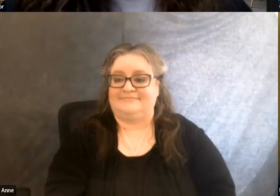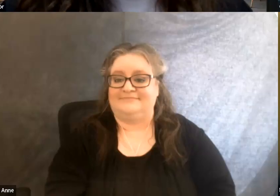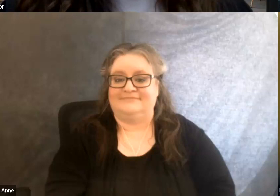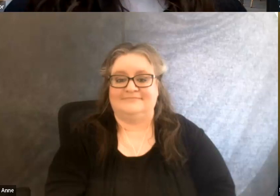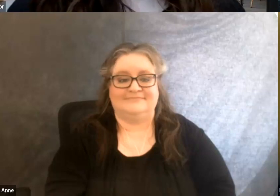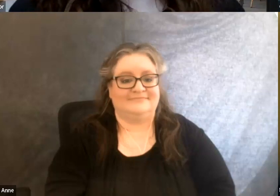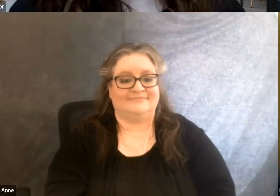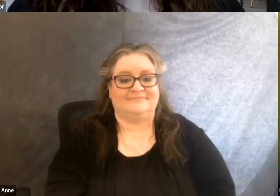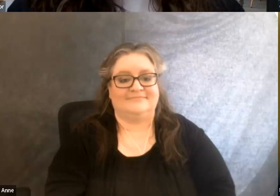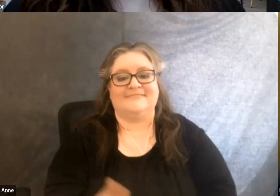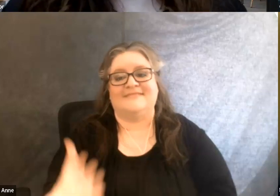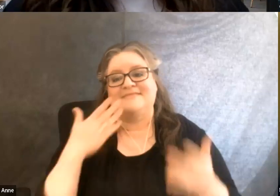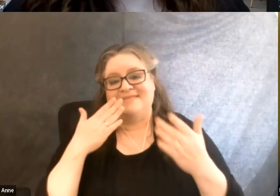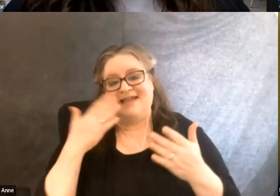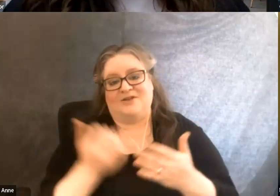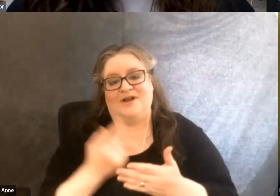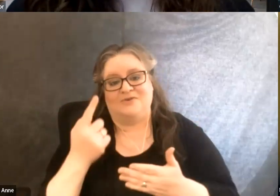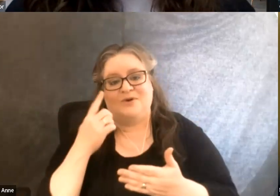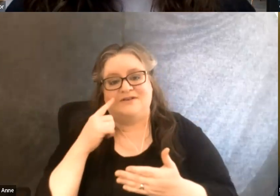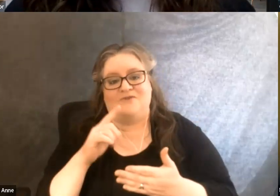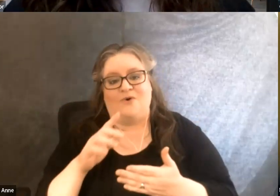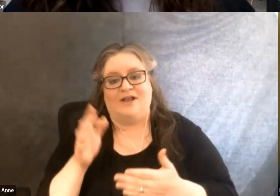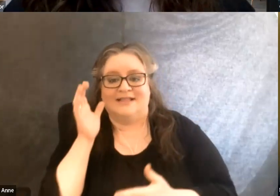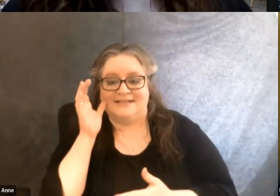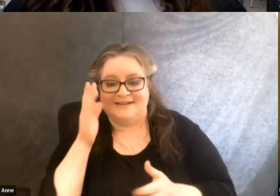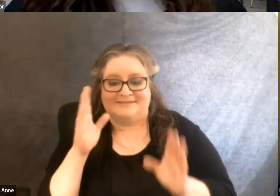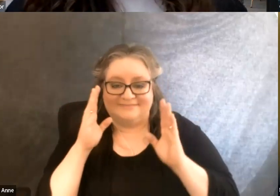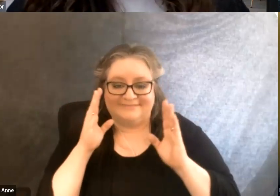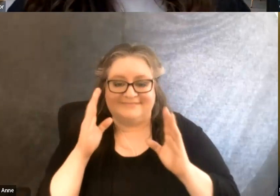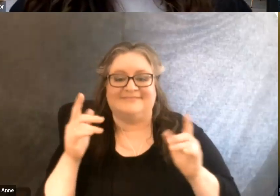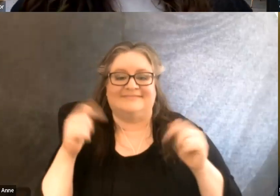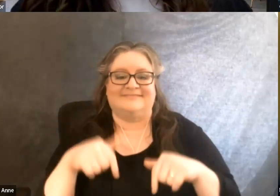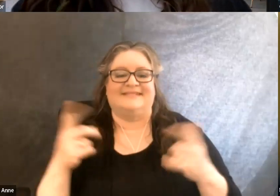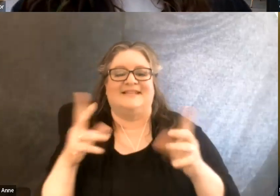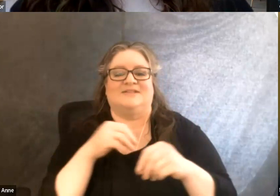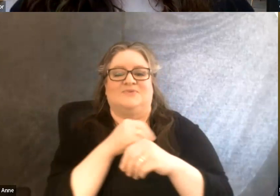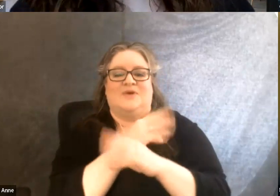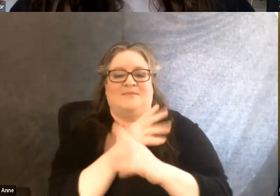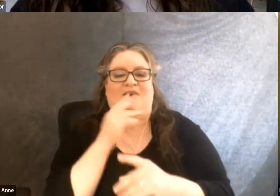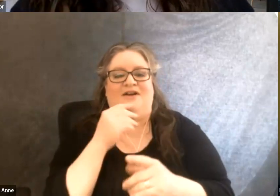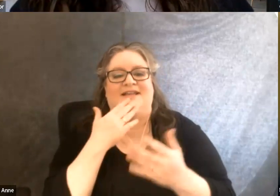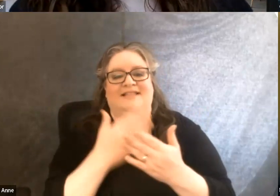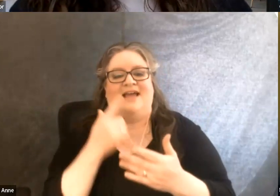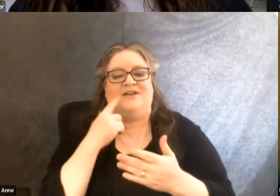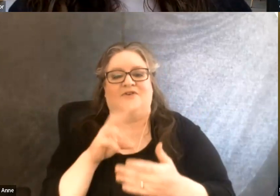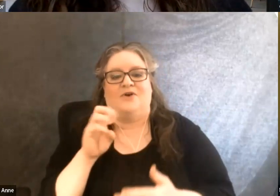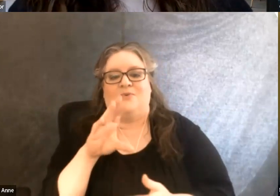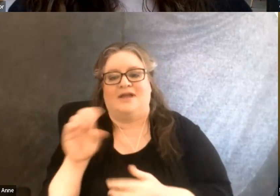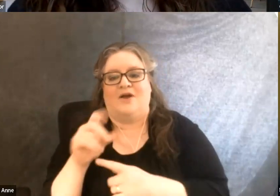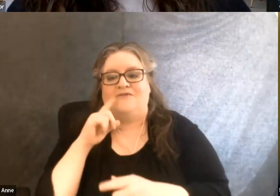Gerson: Thank you everyone for listening and for attending the webinar. And also, thanks to WeCo for inviting us